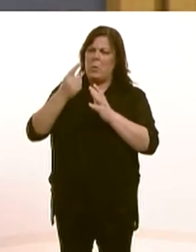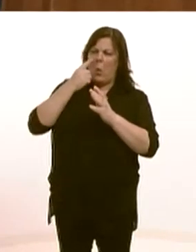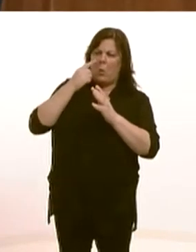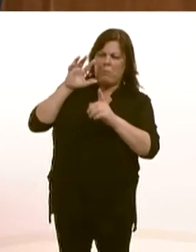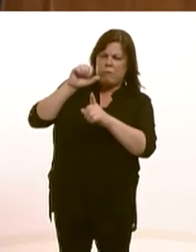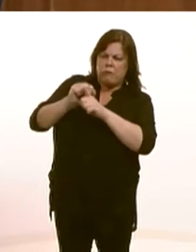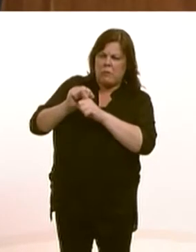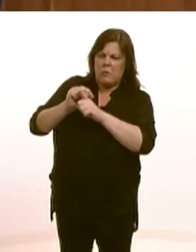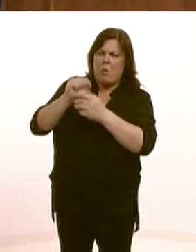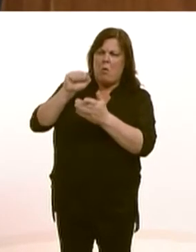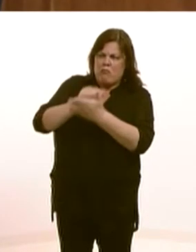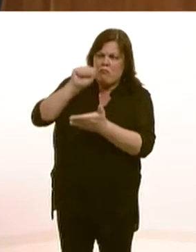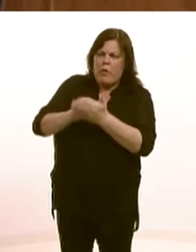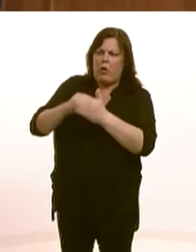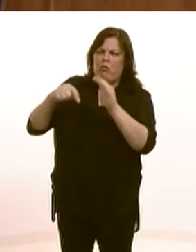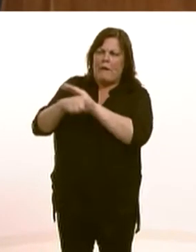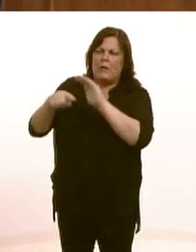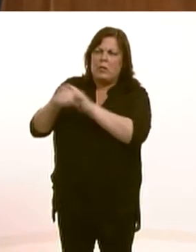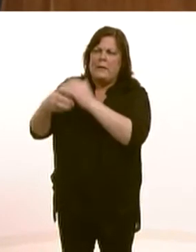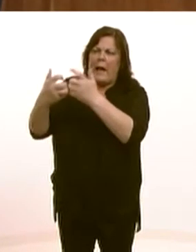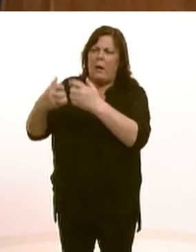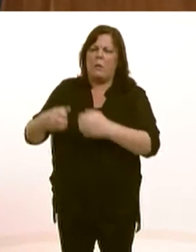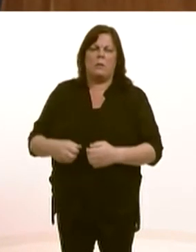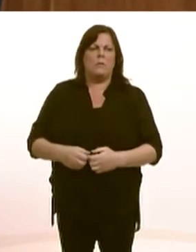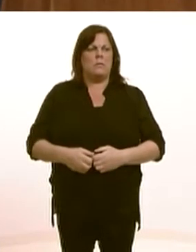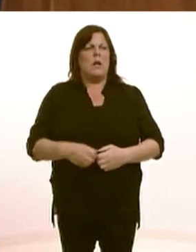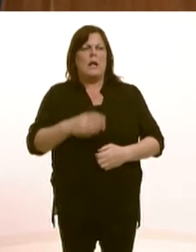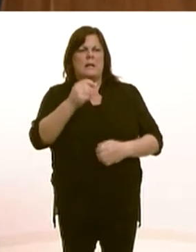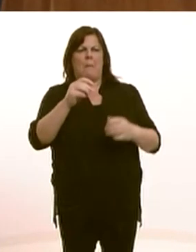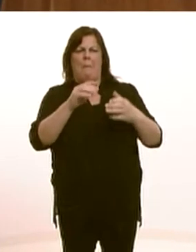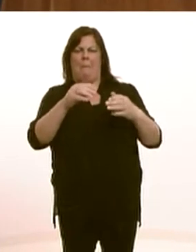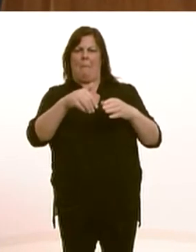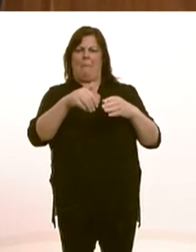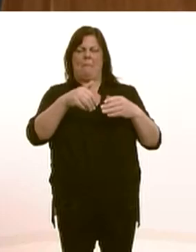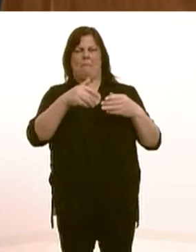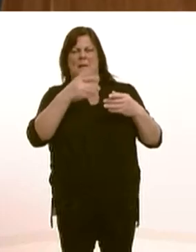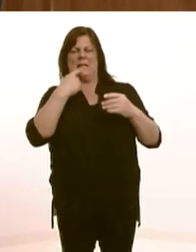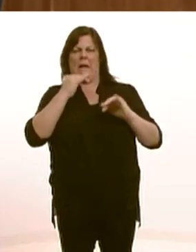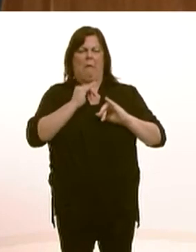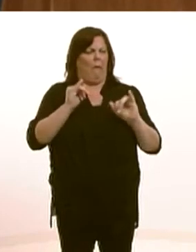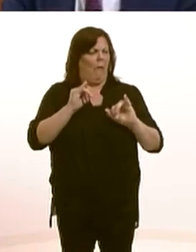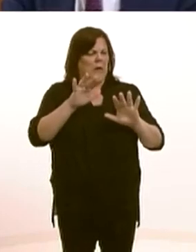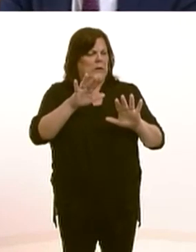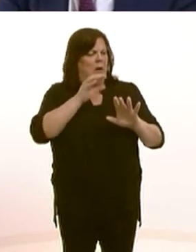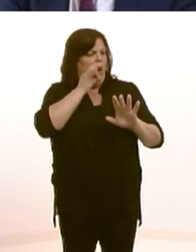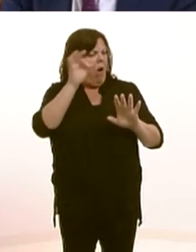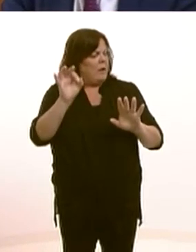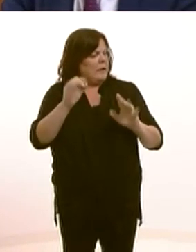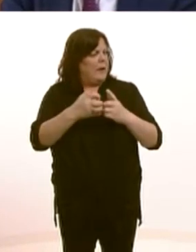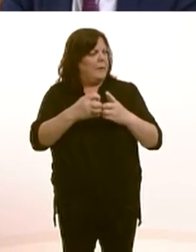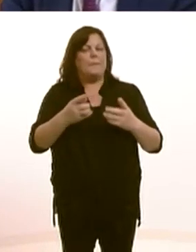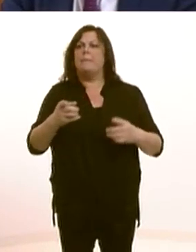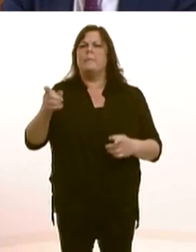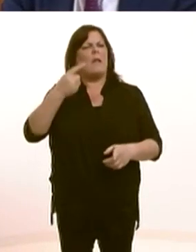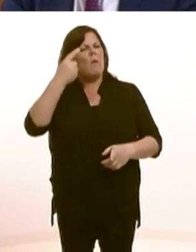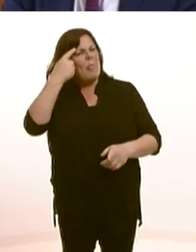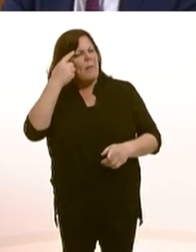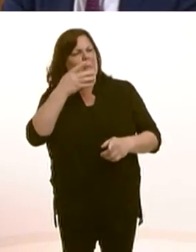Carwyn Jones: Well, first of all, if he thinks that the people leaving Syria are economic